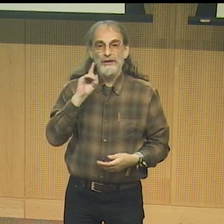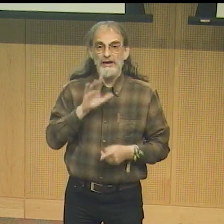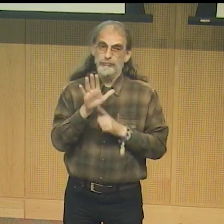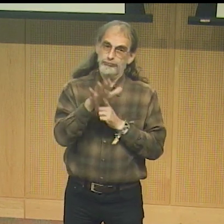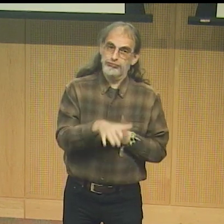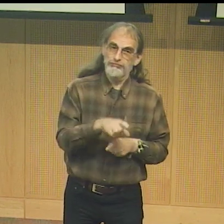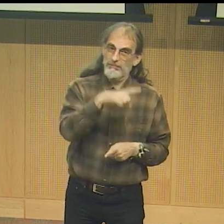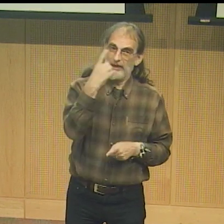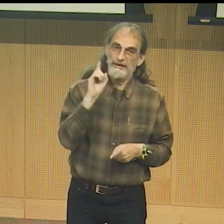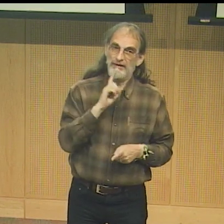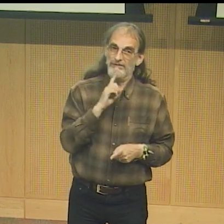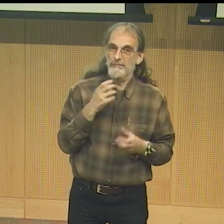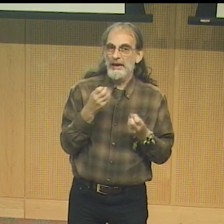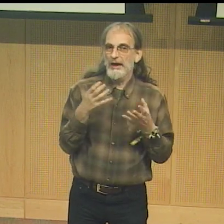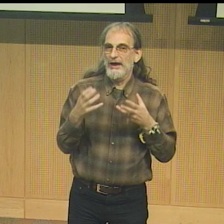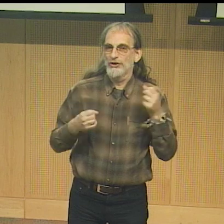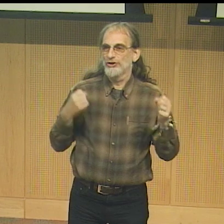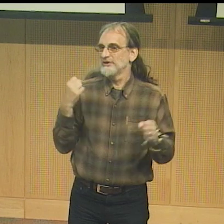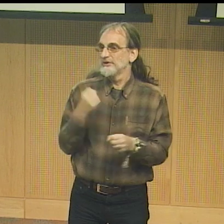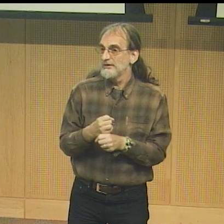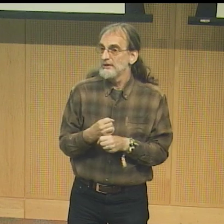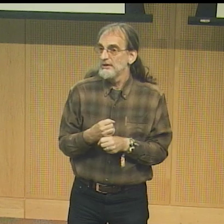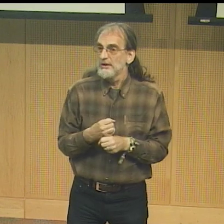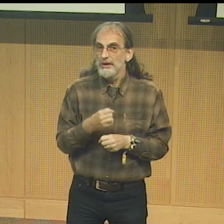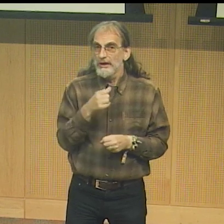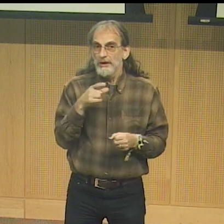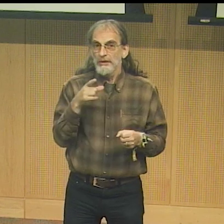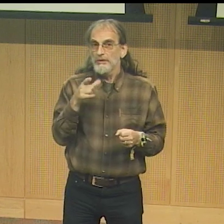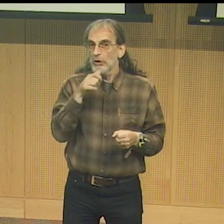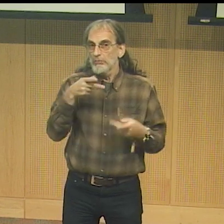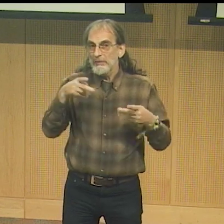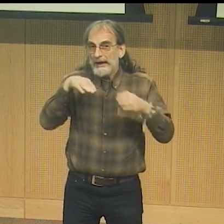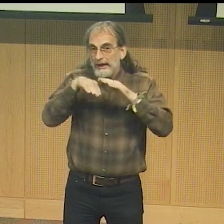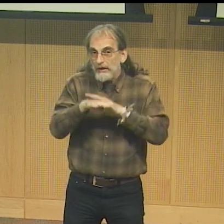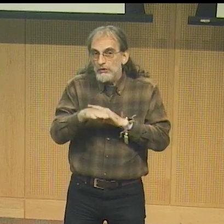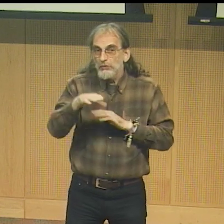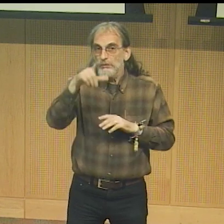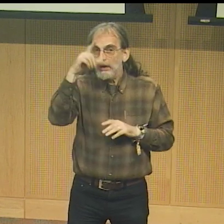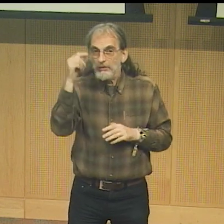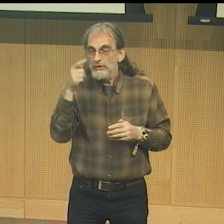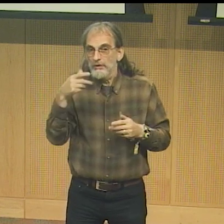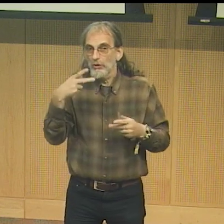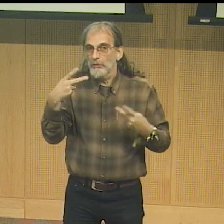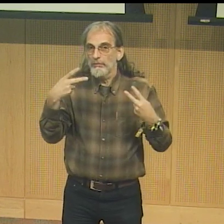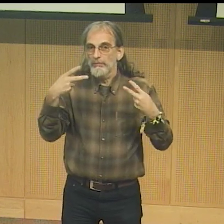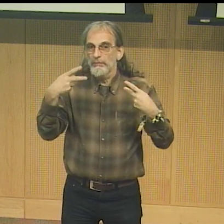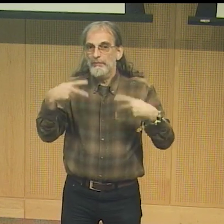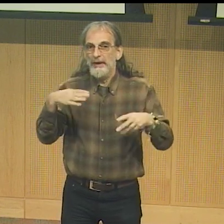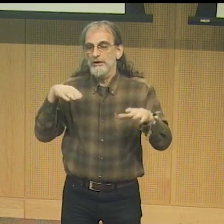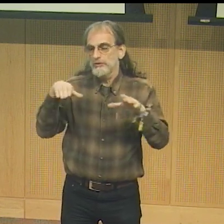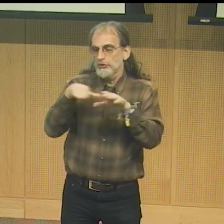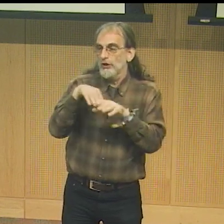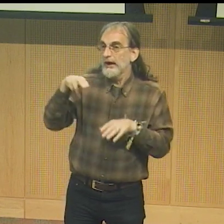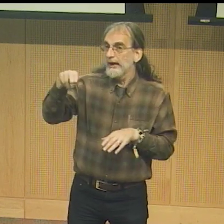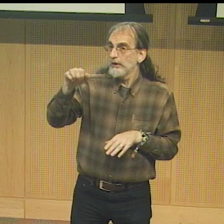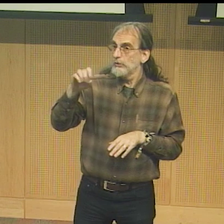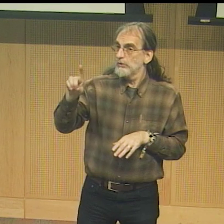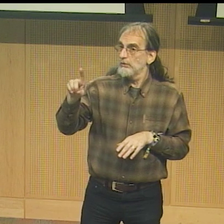In the United States, we have white Deaf people and black Deaf people who have been oppressed for many years.